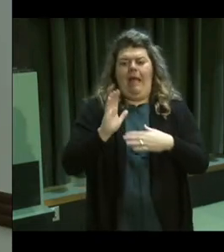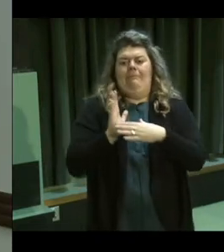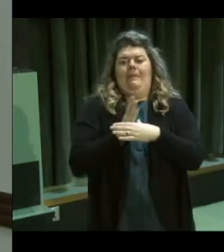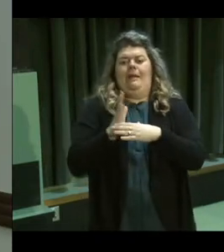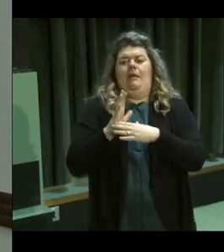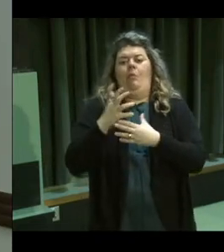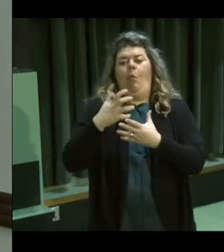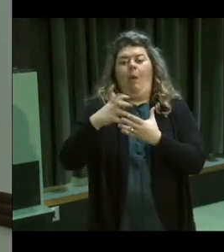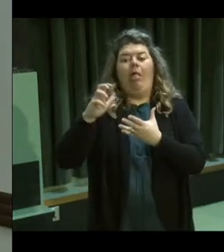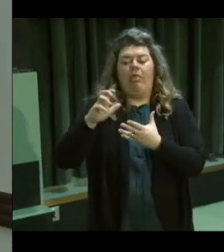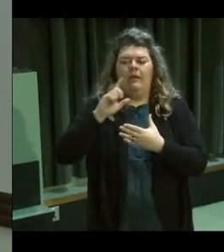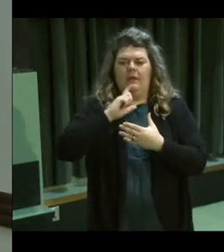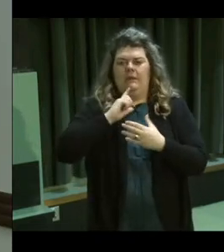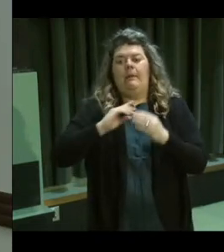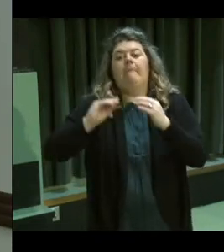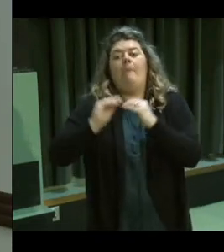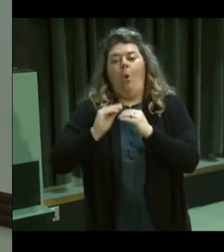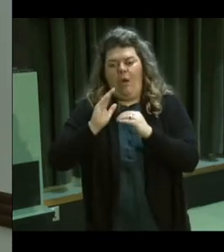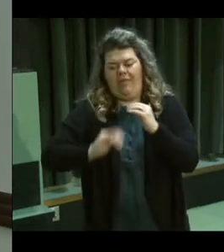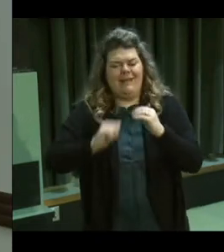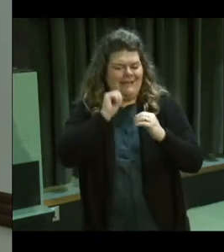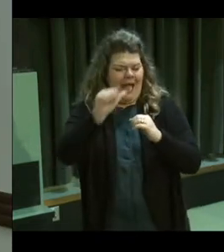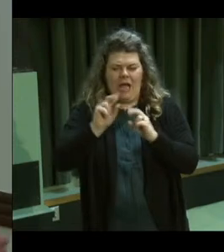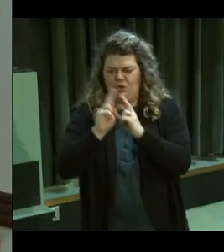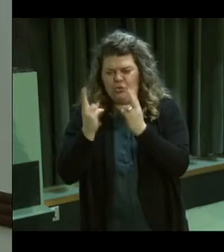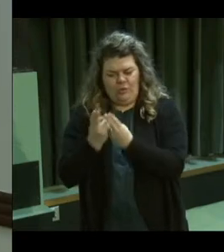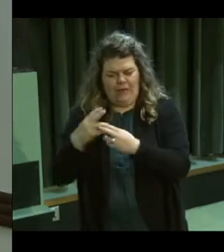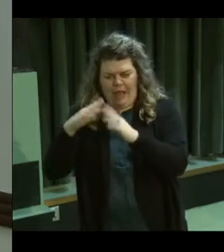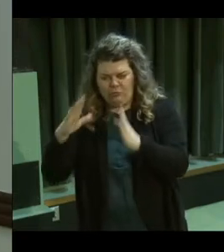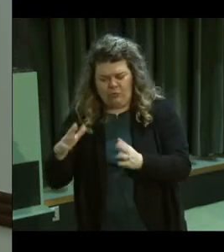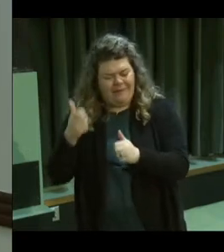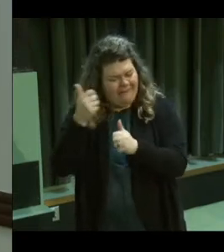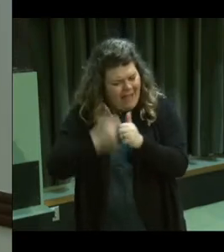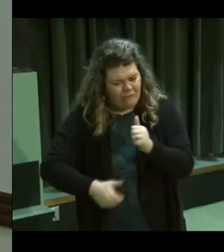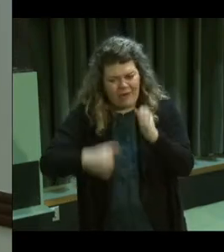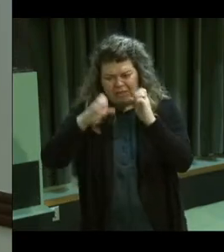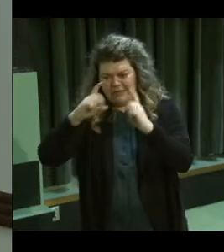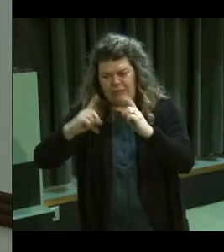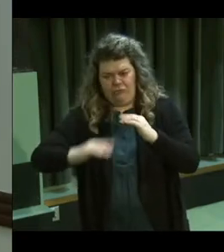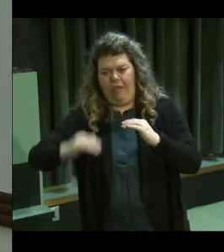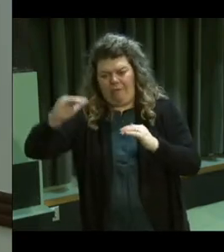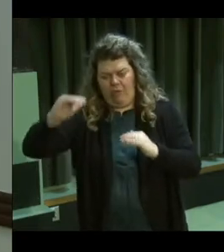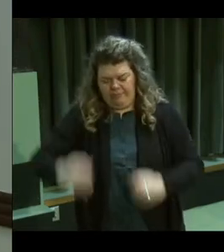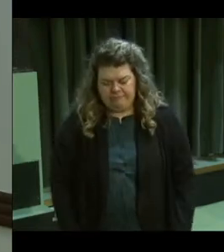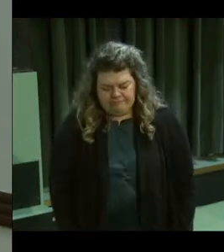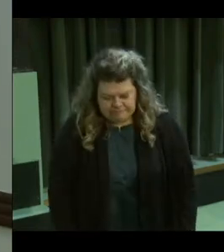wealth of union households is greater than that of nonunion